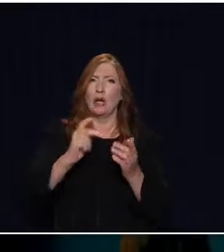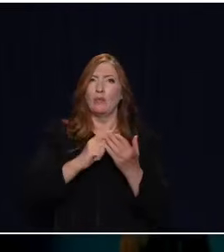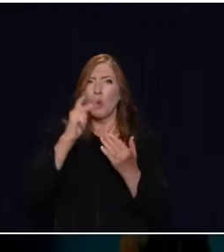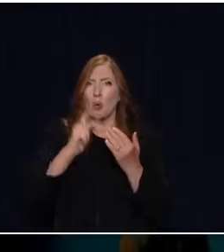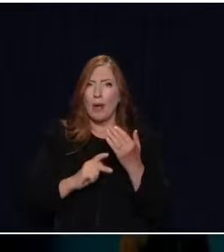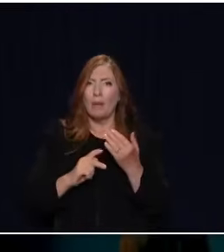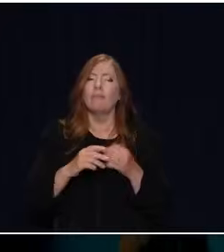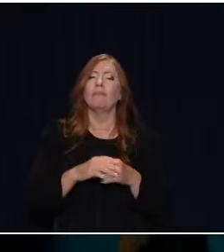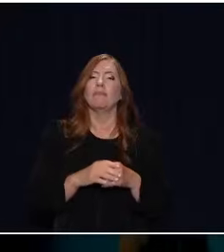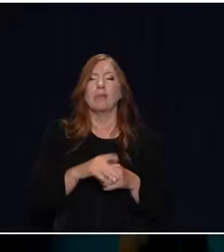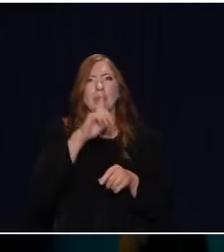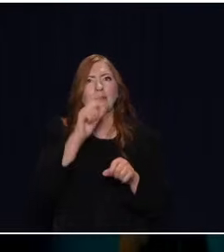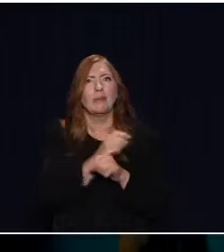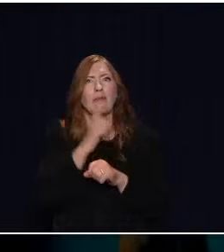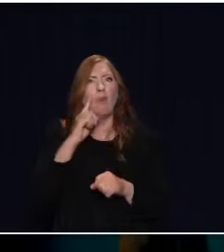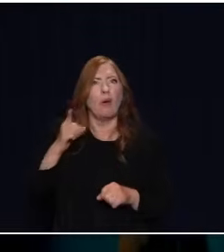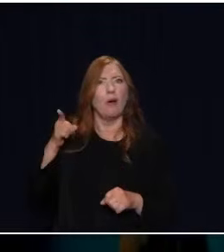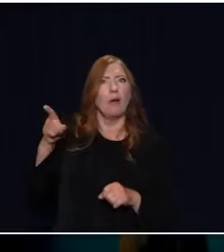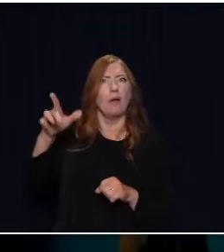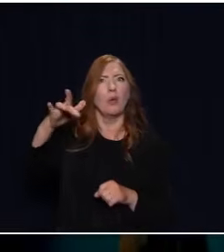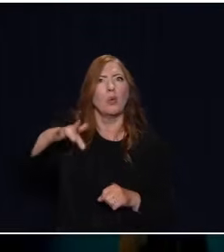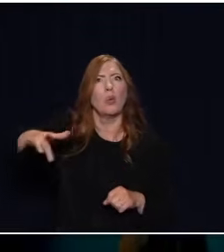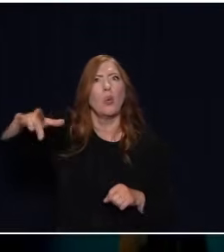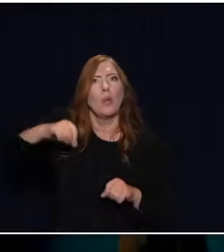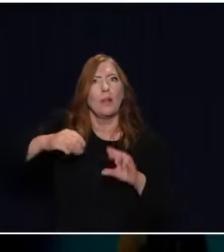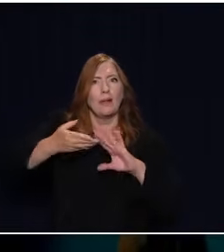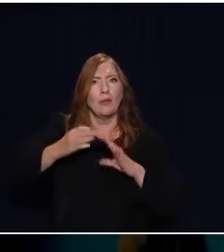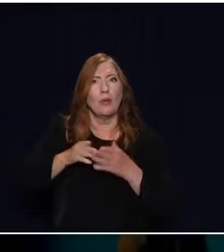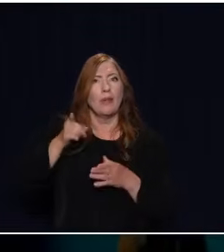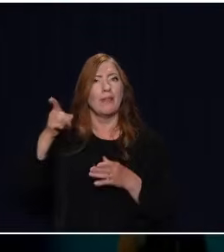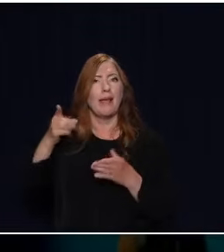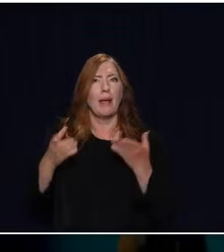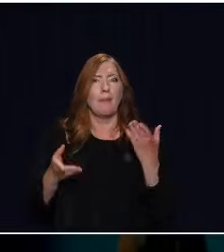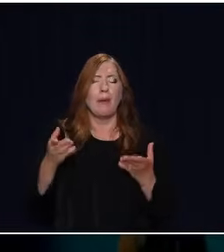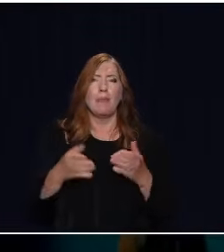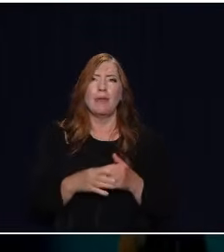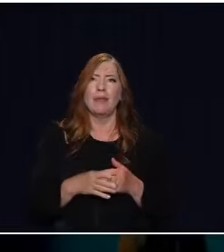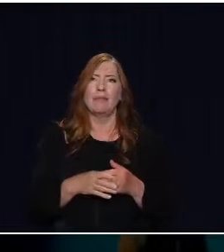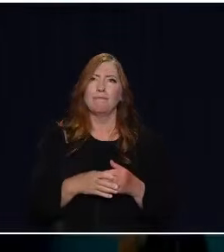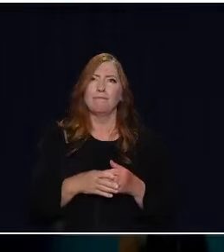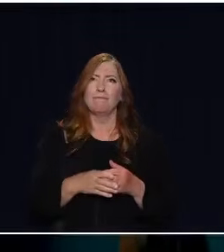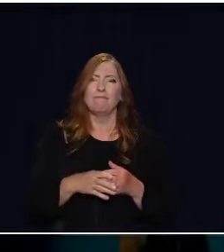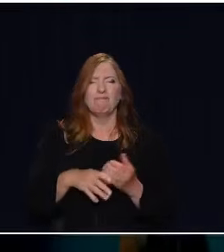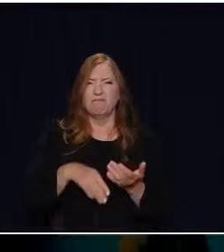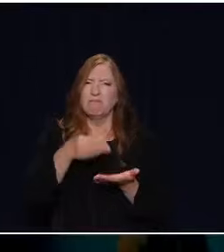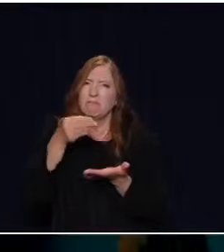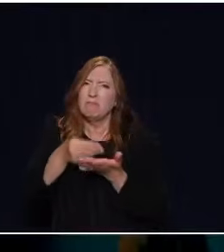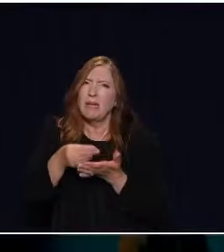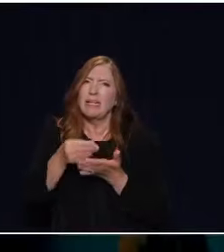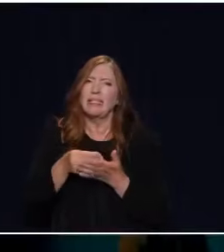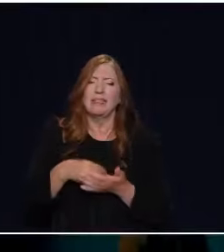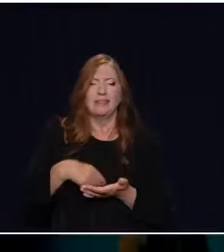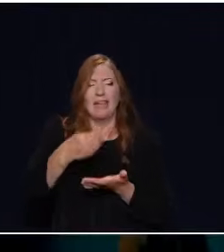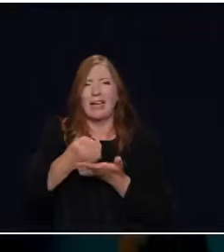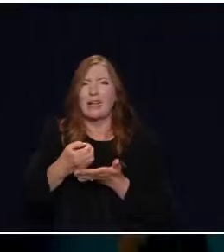INSTRUCTION, I THINK IT IS IMPORTANT TO INVEST IN CTE PROGRAMS, ESPECIALLY FOR RURAL